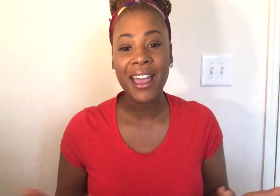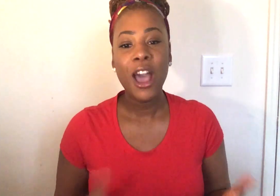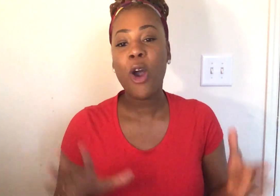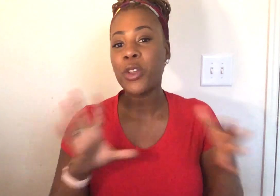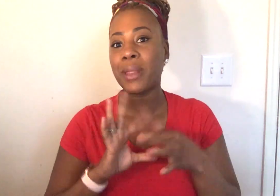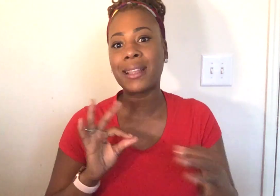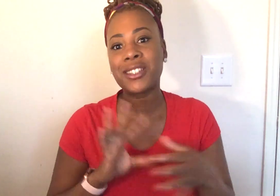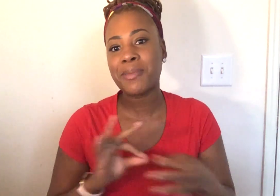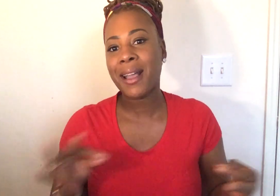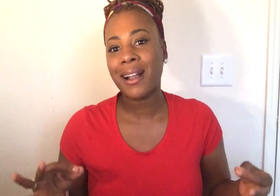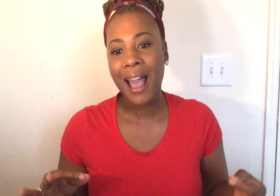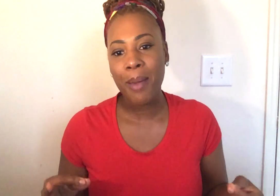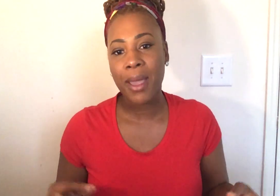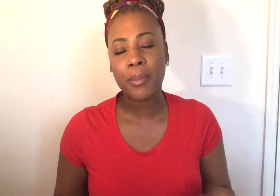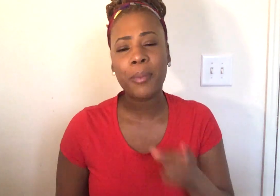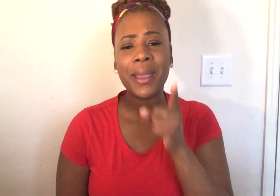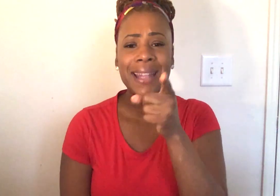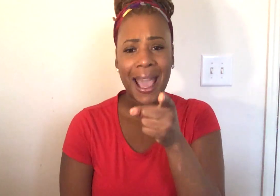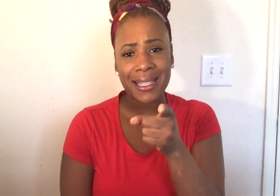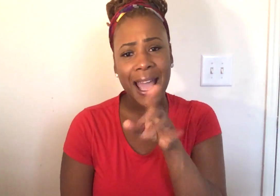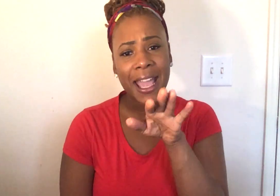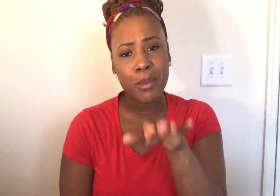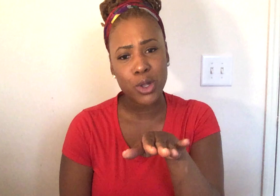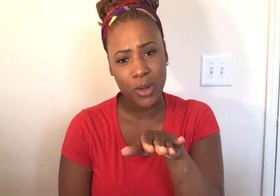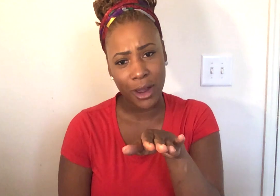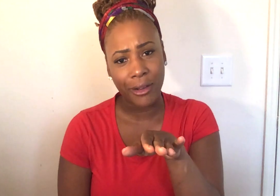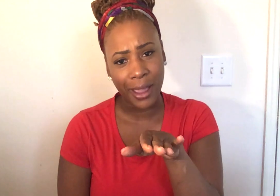or if you would like to just make a comment but be nice I am new here okay